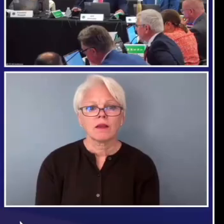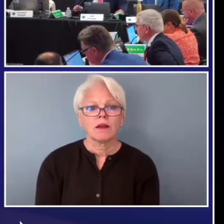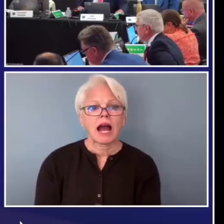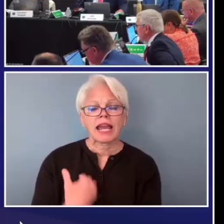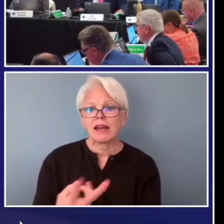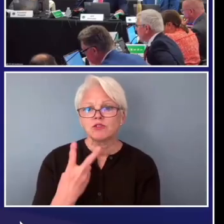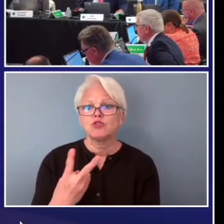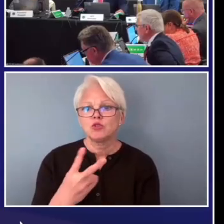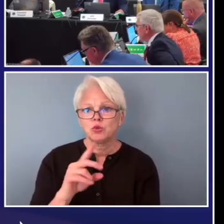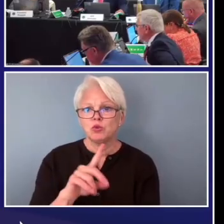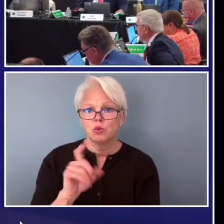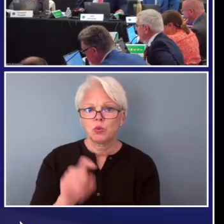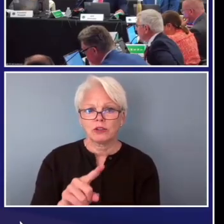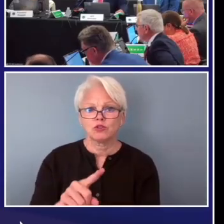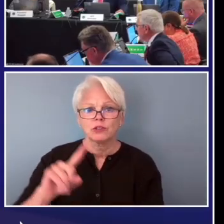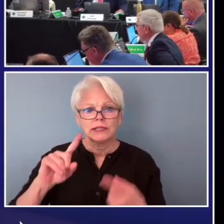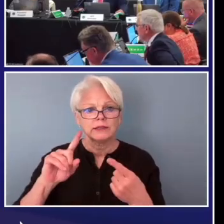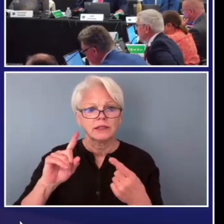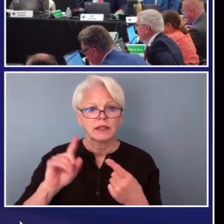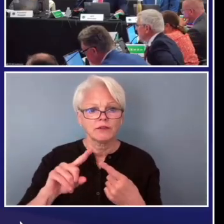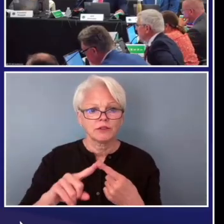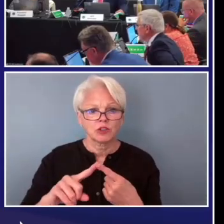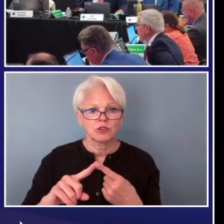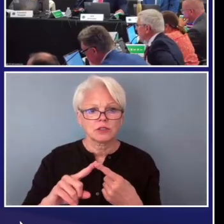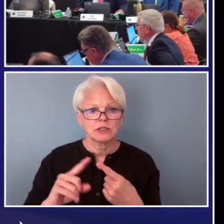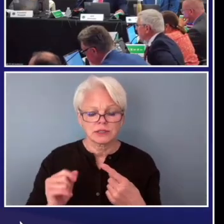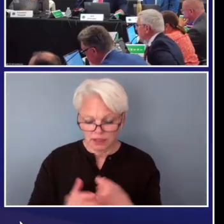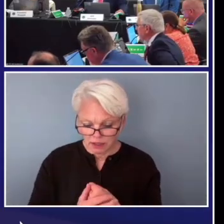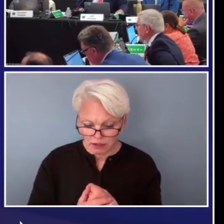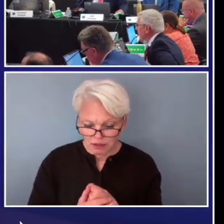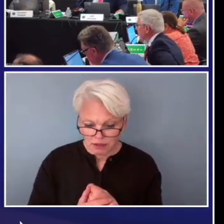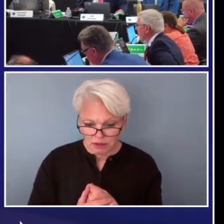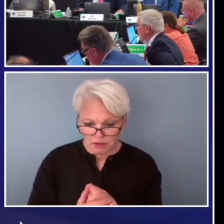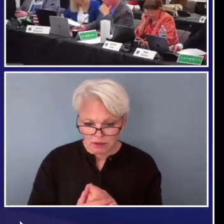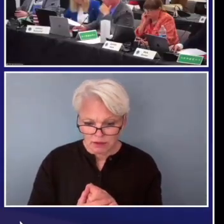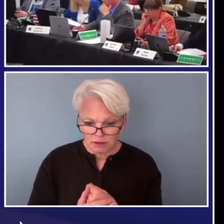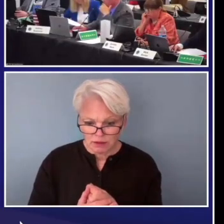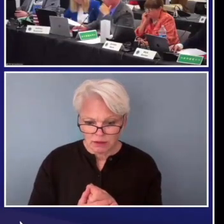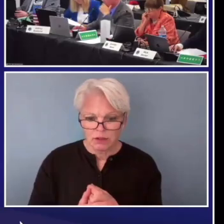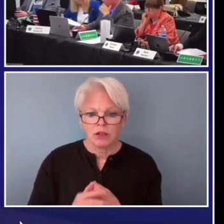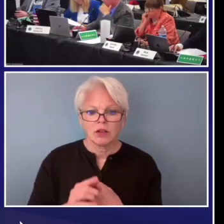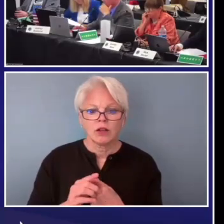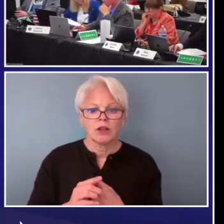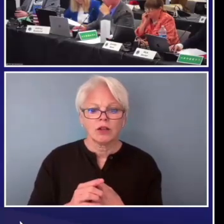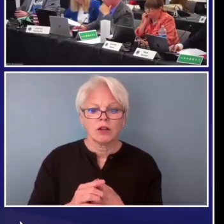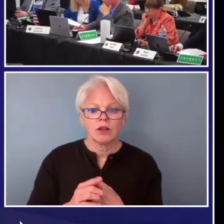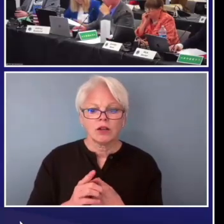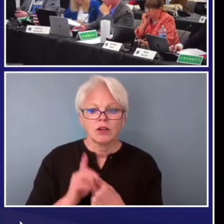The 1st is, um, You strike and receives approval in A